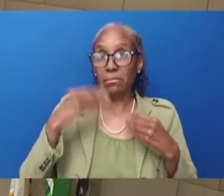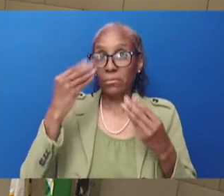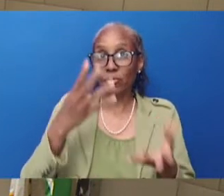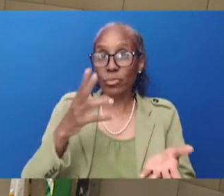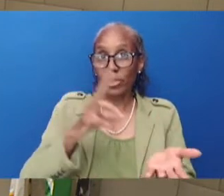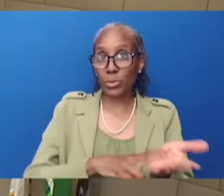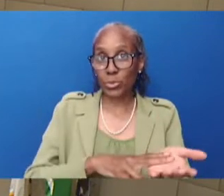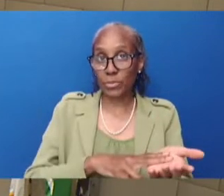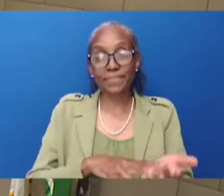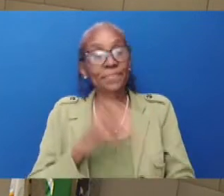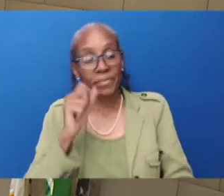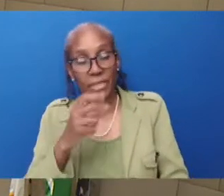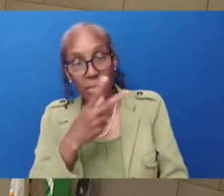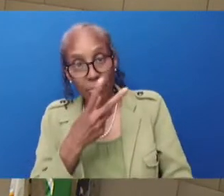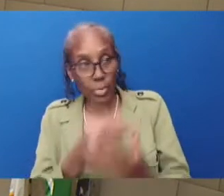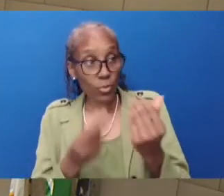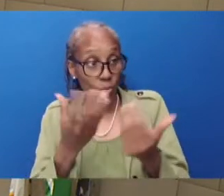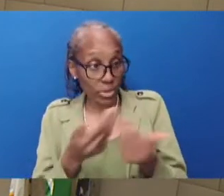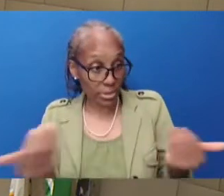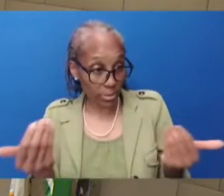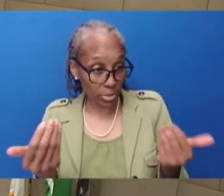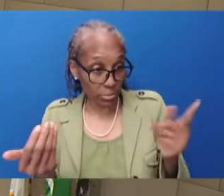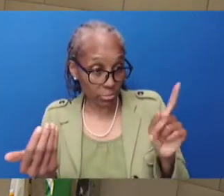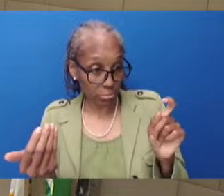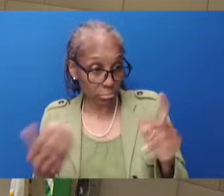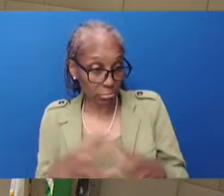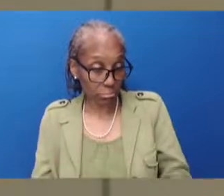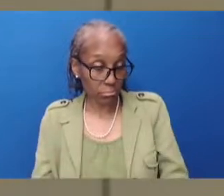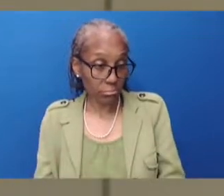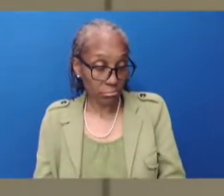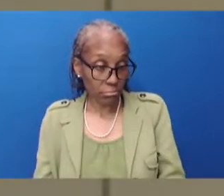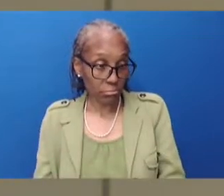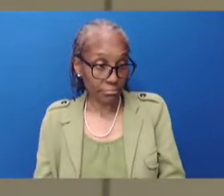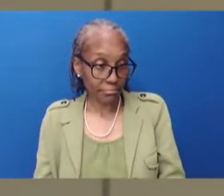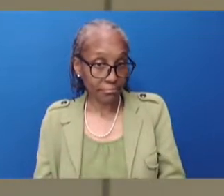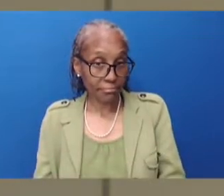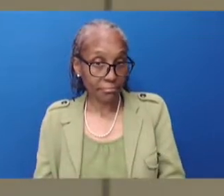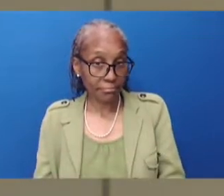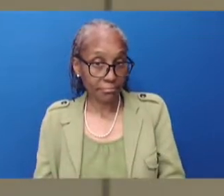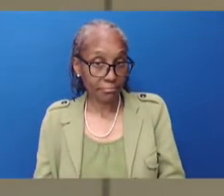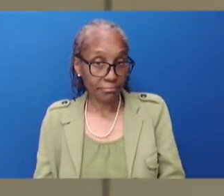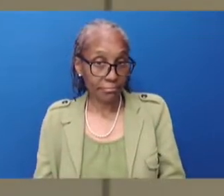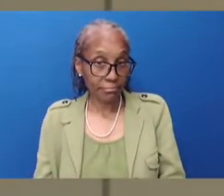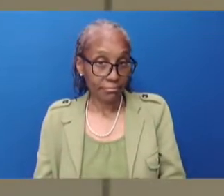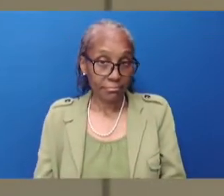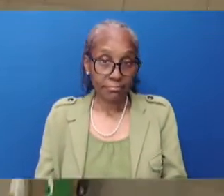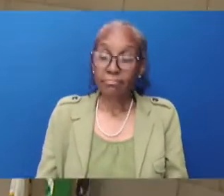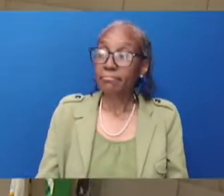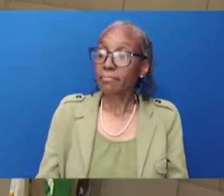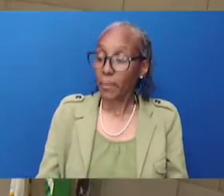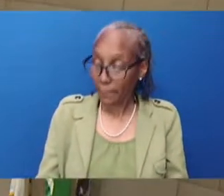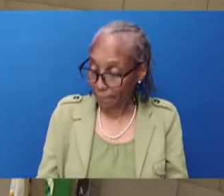HEARING AND ADOPTING THE RESOLUTION? AND ADOPTING THE RESOLUTION.